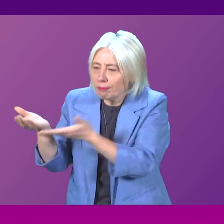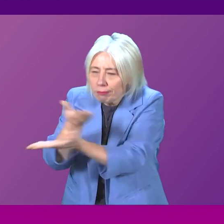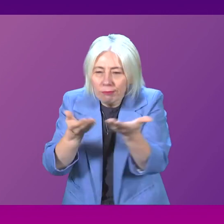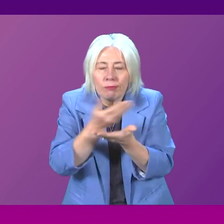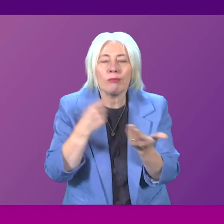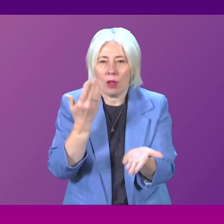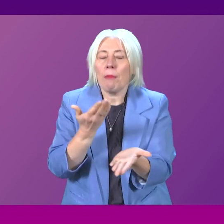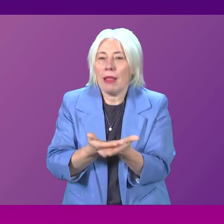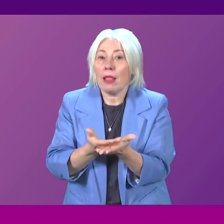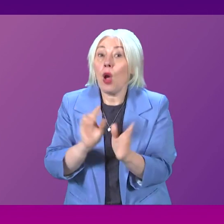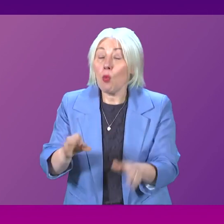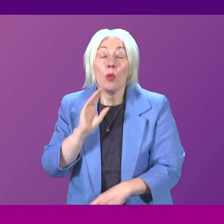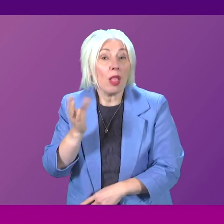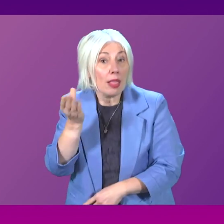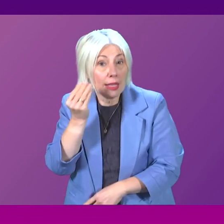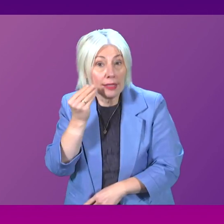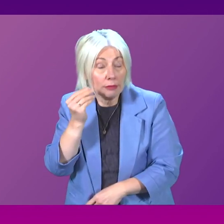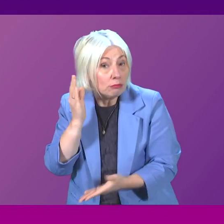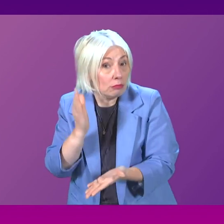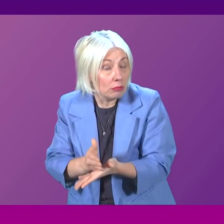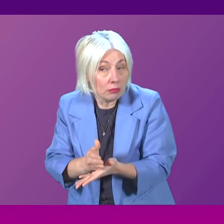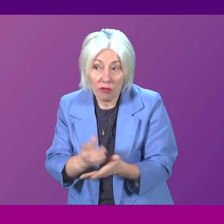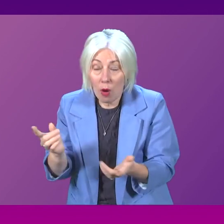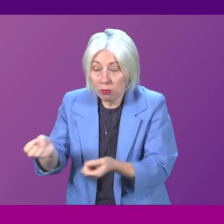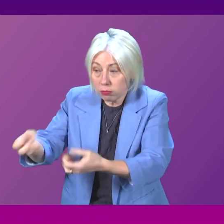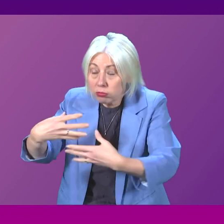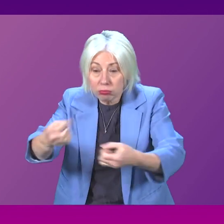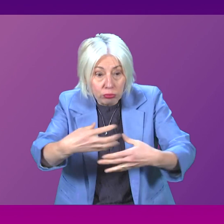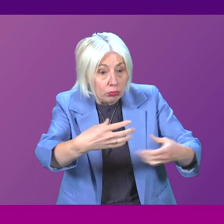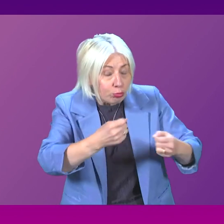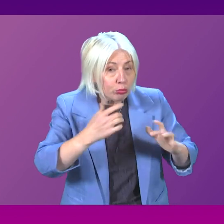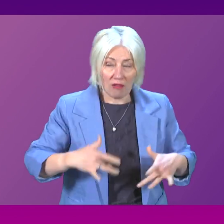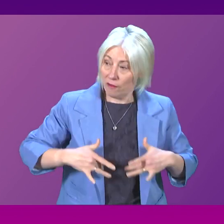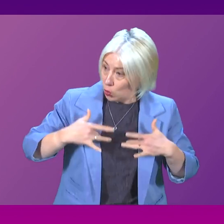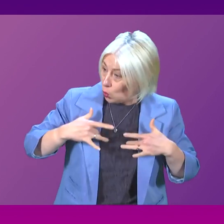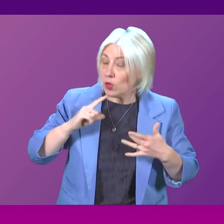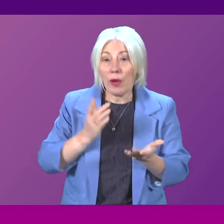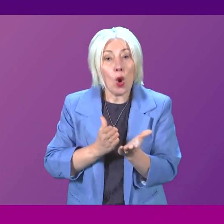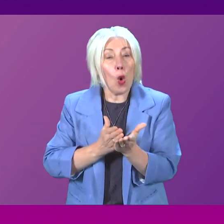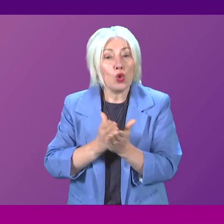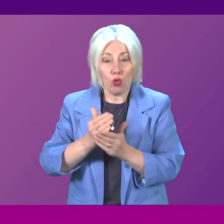we always do, we will listen very carefully to points made and views expressed in the course of that scrutiny.